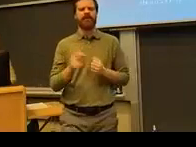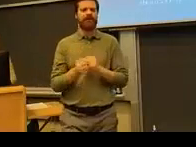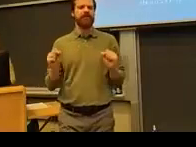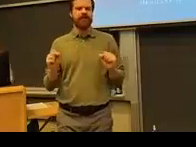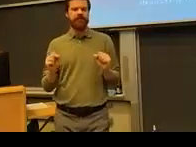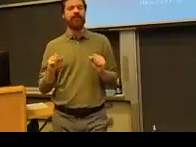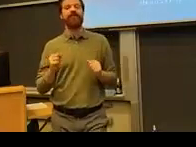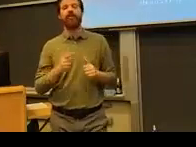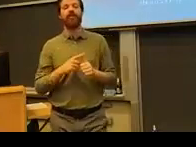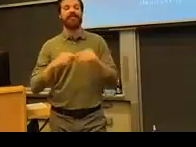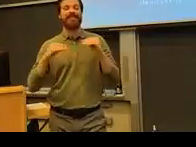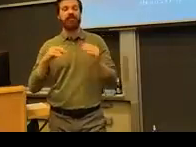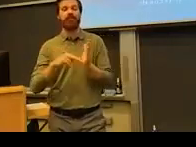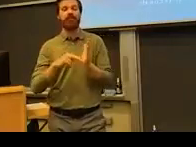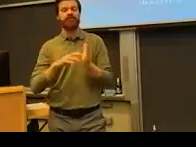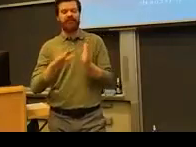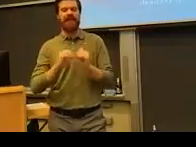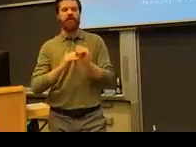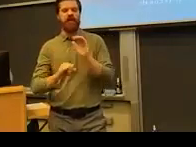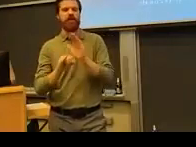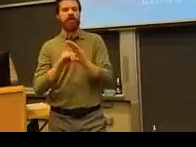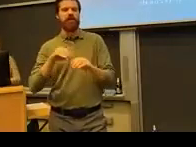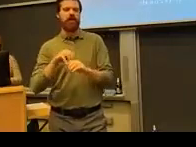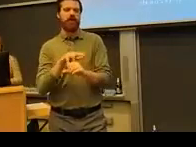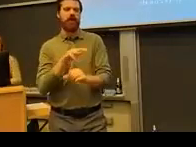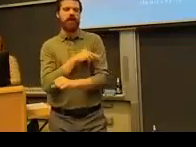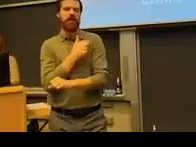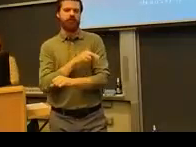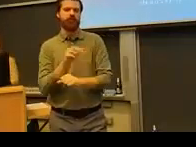we had to teach our nurses how to identify in hospital substance use um so what we're looking